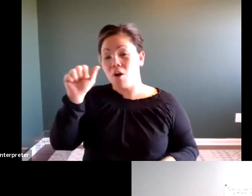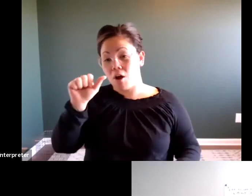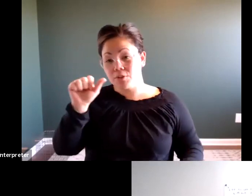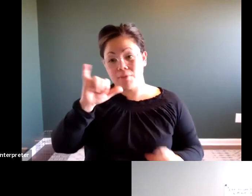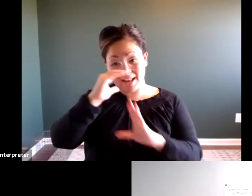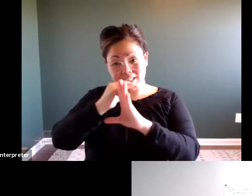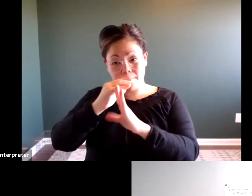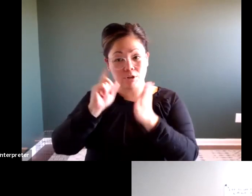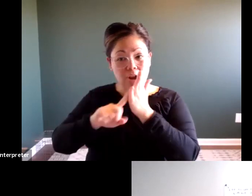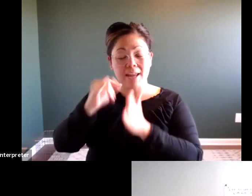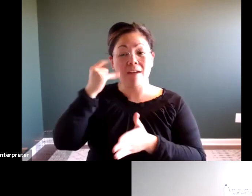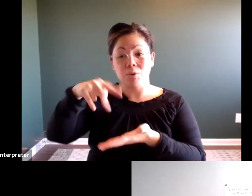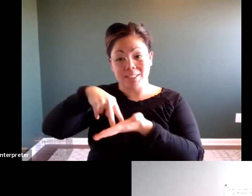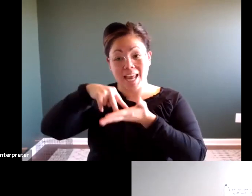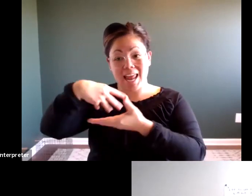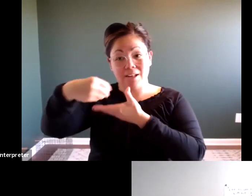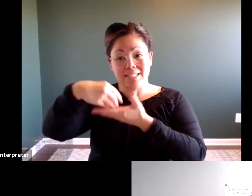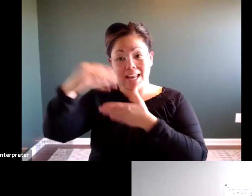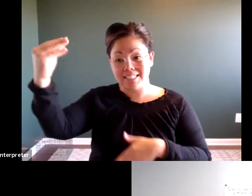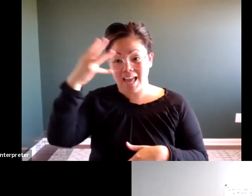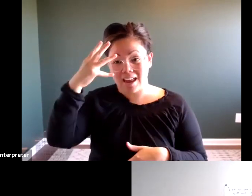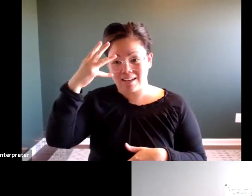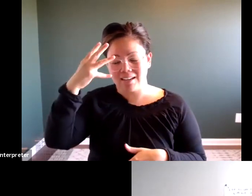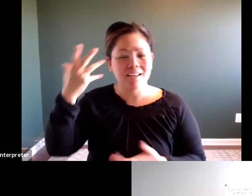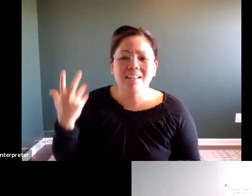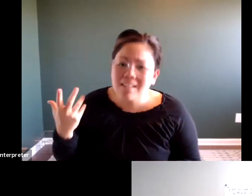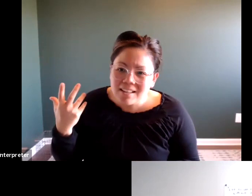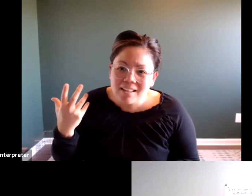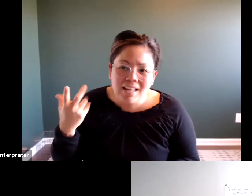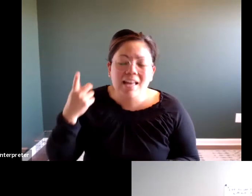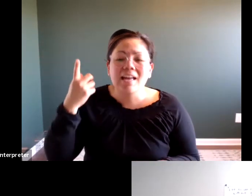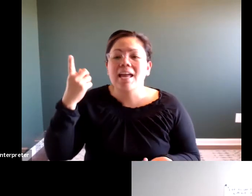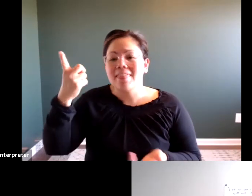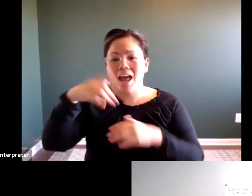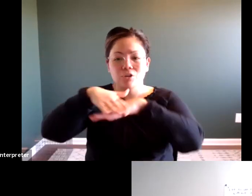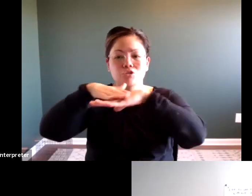If you're standing outside in the sun, it's a surface test, right? It's not going into your mouth, it's just on your forehead.